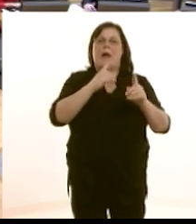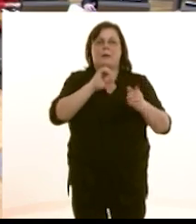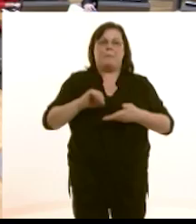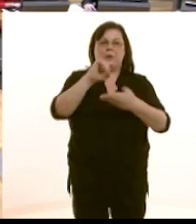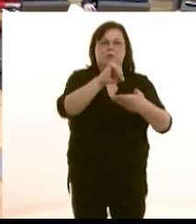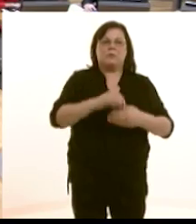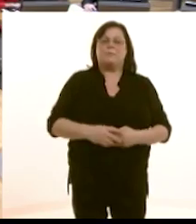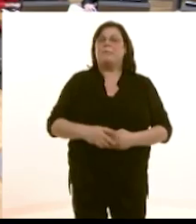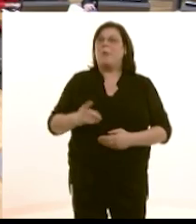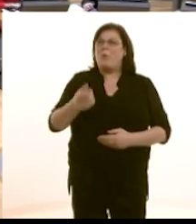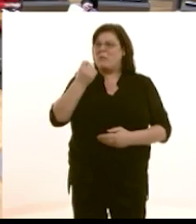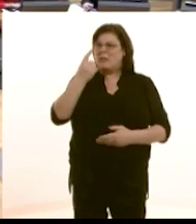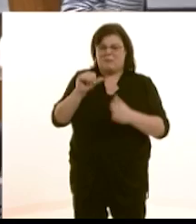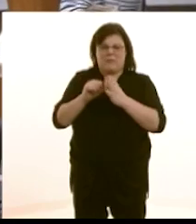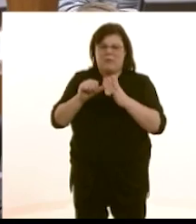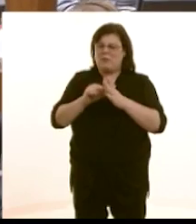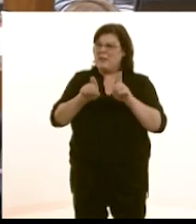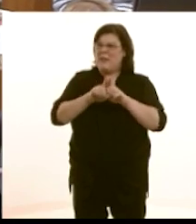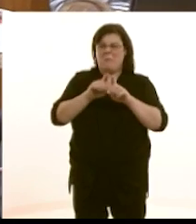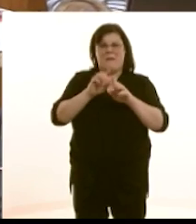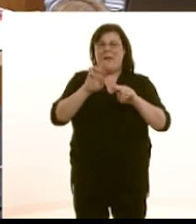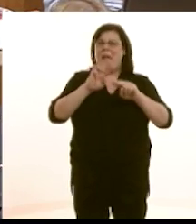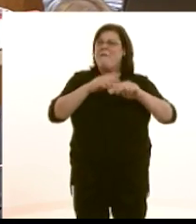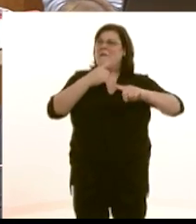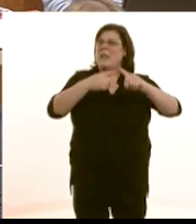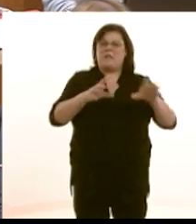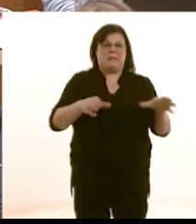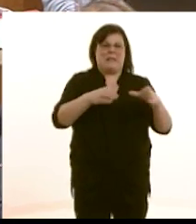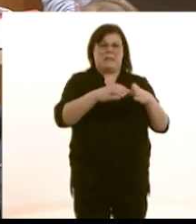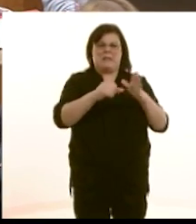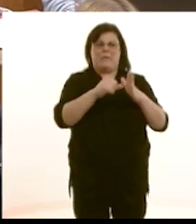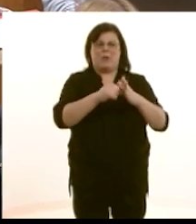it was difficult for the FE sector last year. We know that the cuts are even higher in England